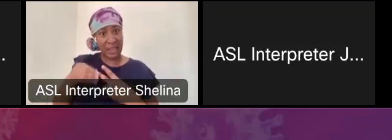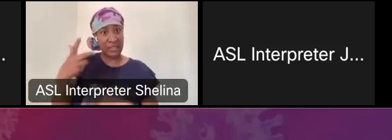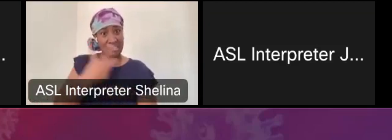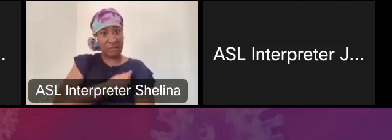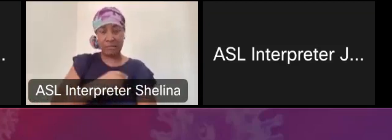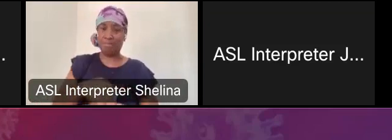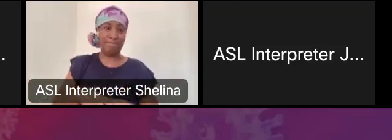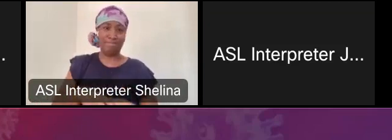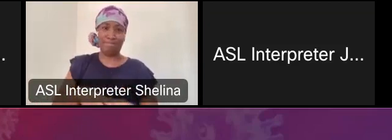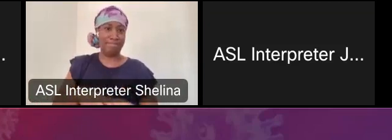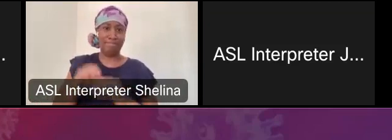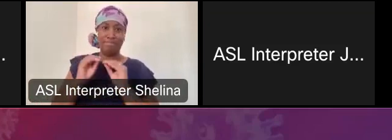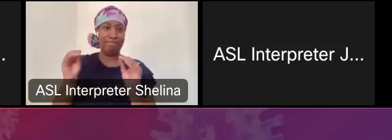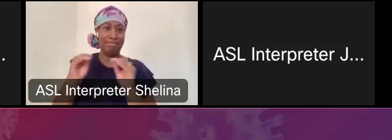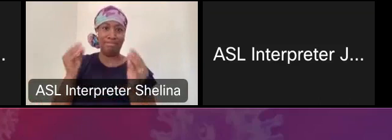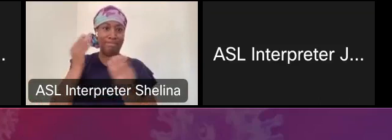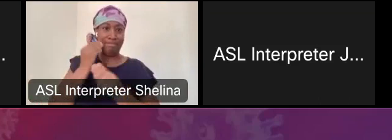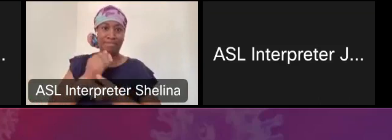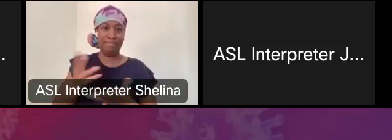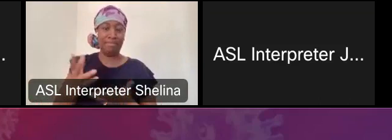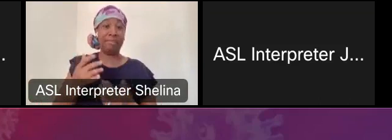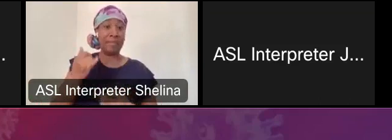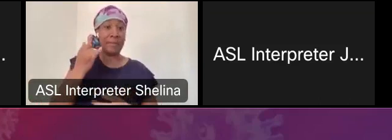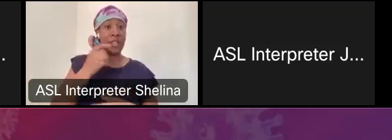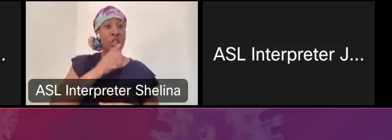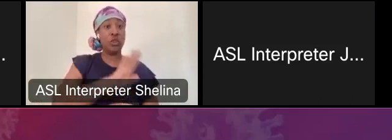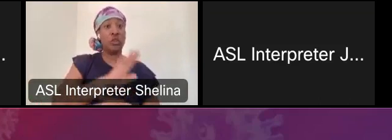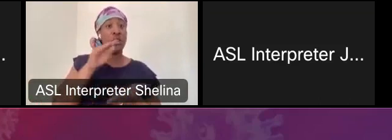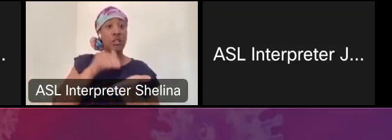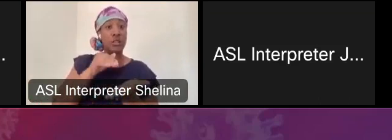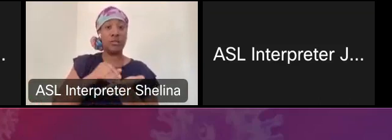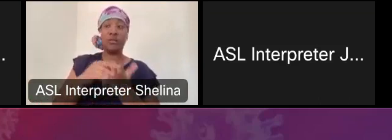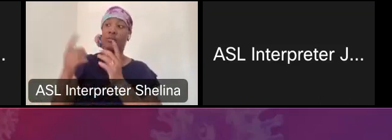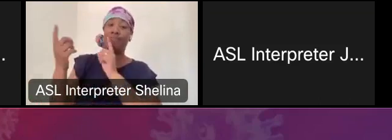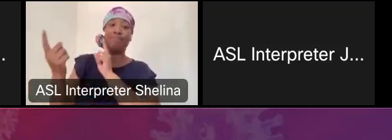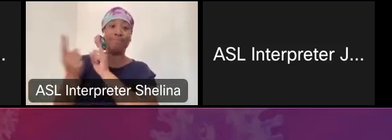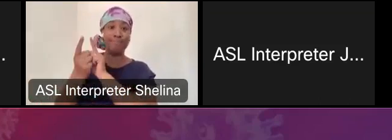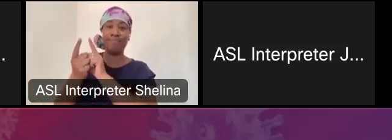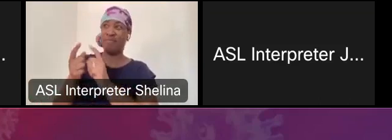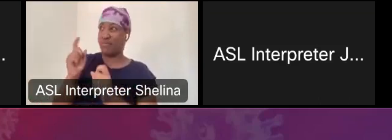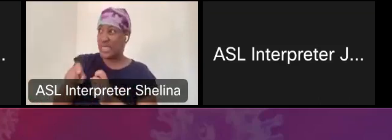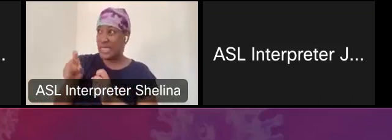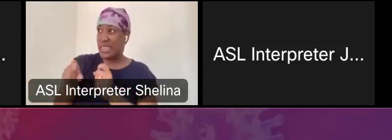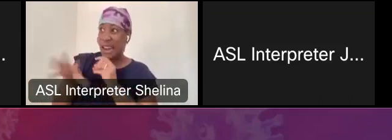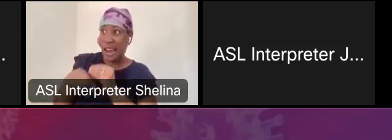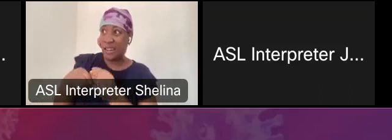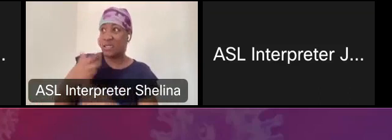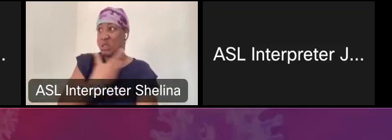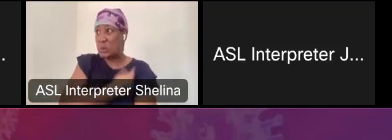People should talk to their health care provider about their medical condition and whether getting an additional dose is appropriate for them.